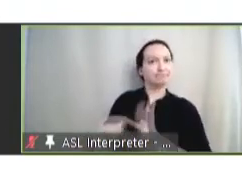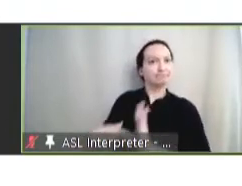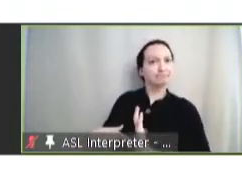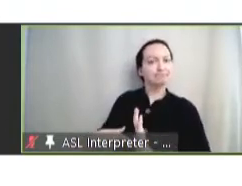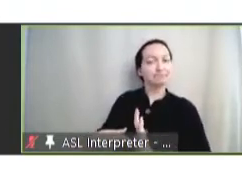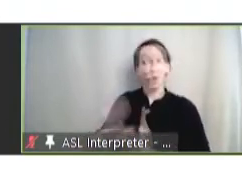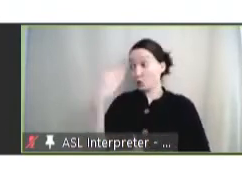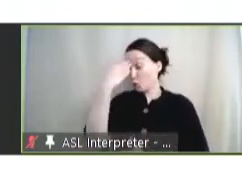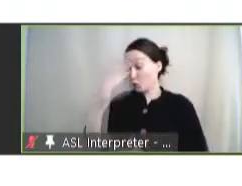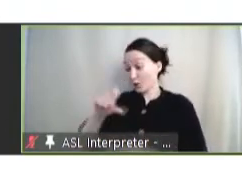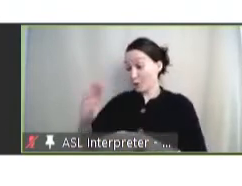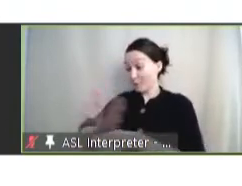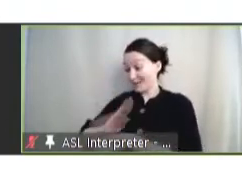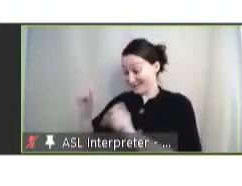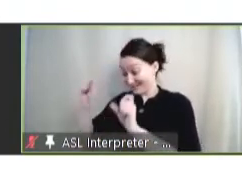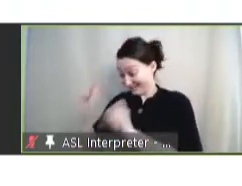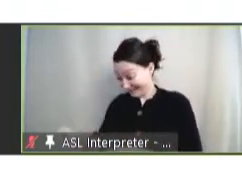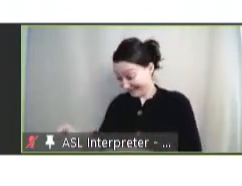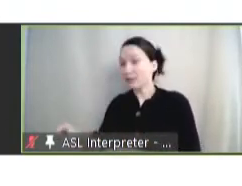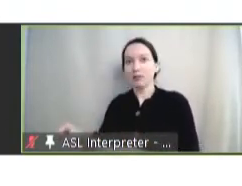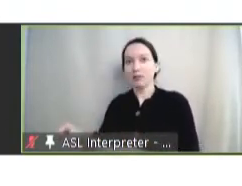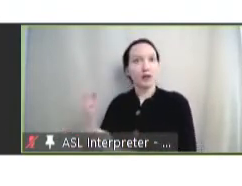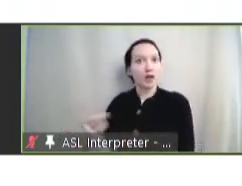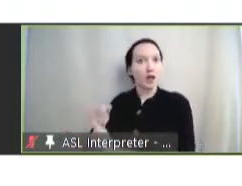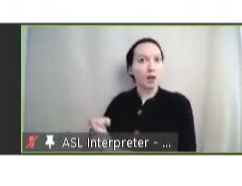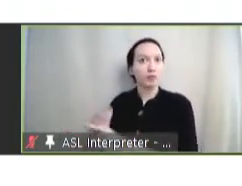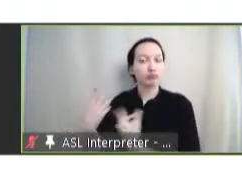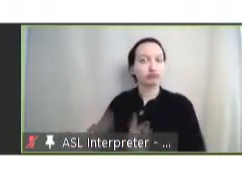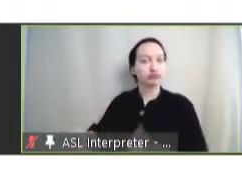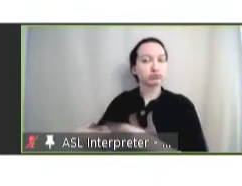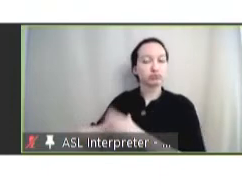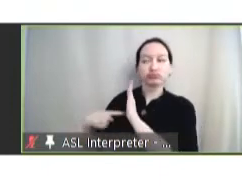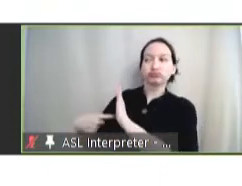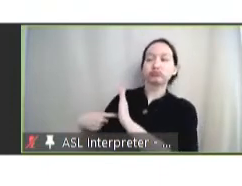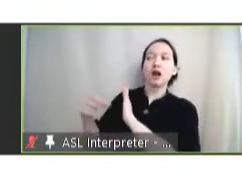employers could do and the impact that it could make, not only for the folks that come in their